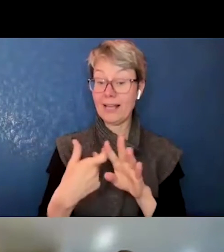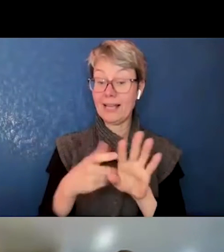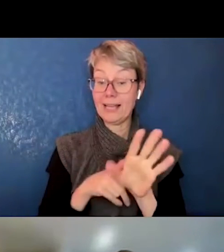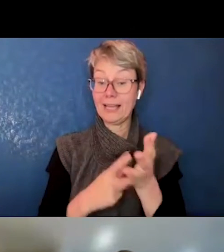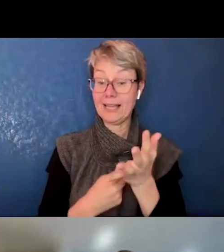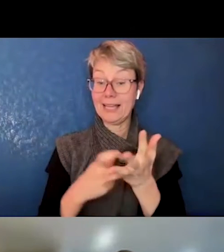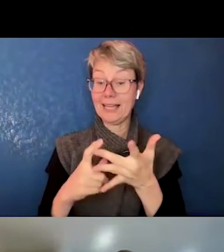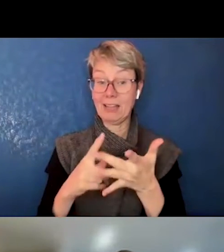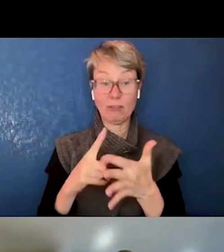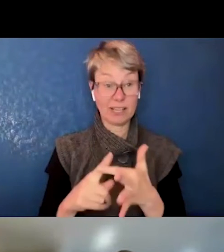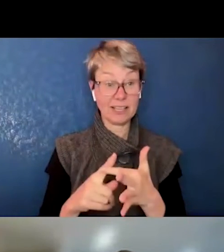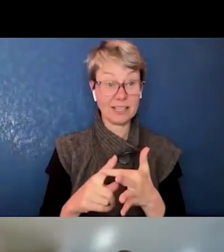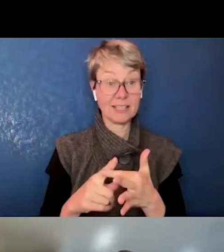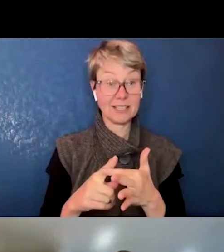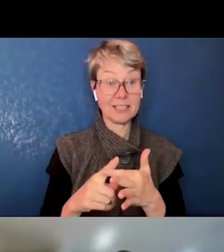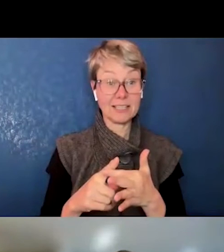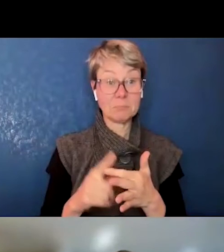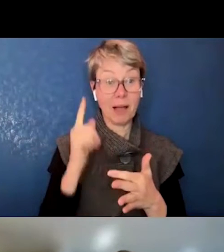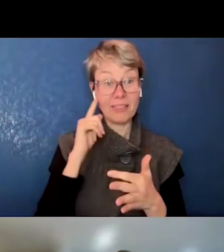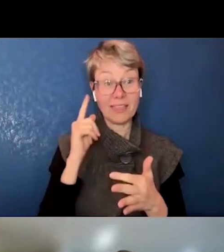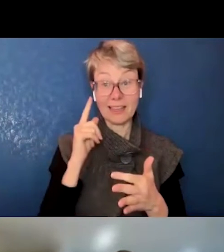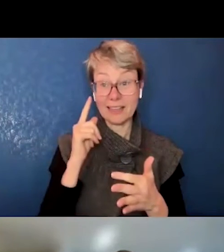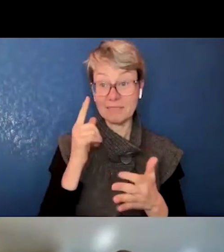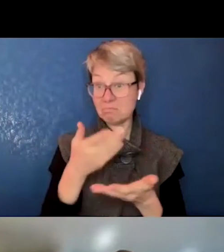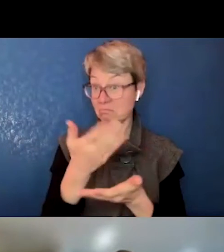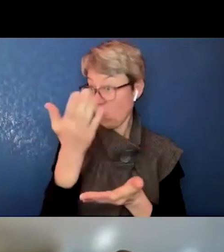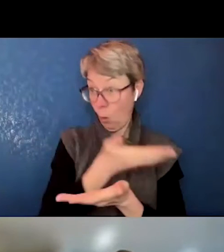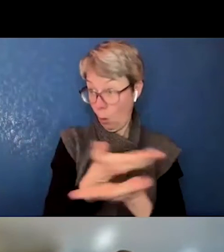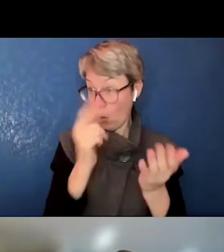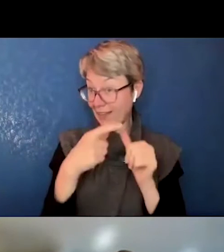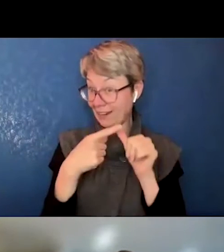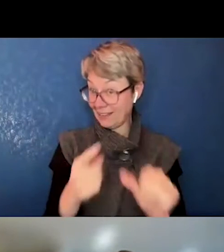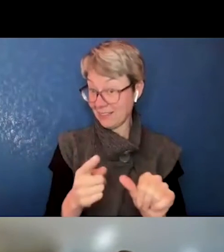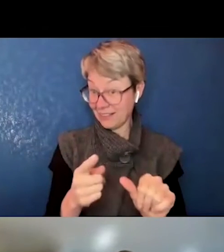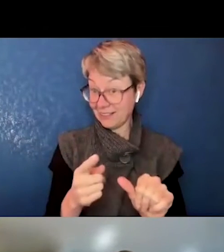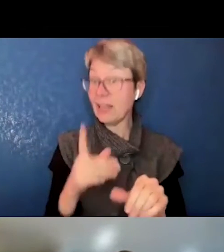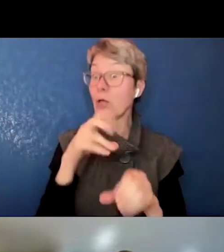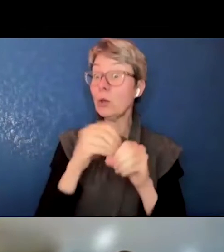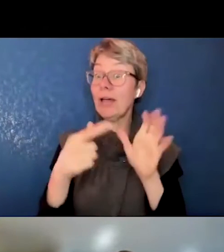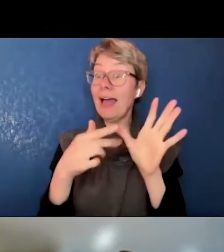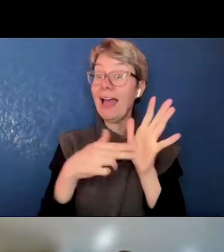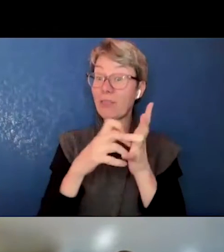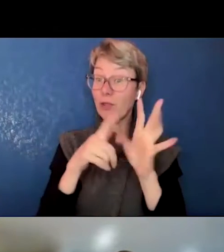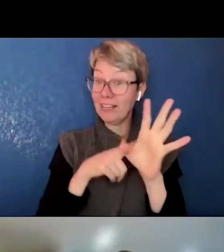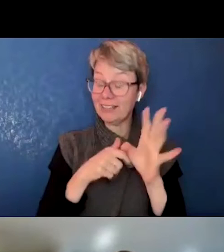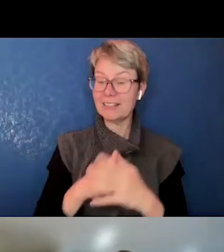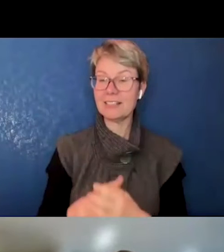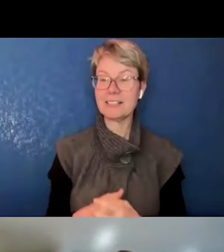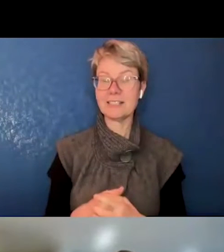probably have um everyone give an answer to this including you Anthony um does do you have a um